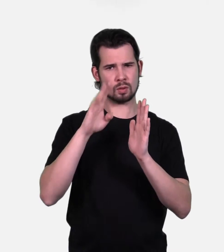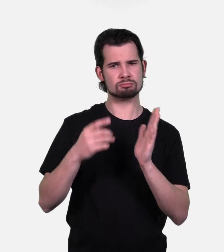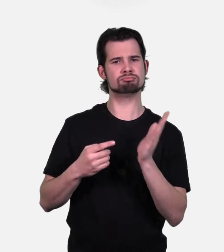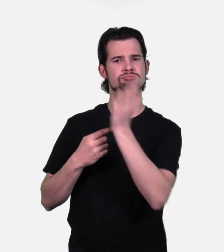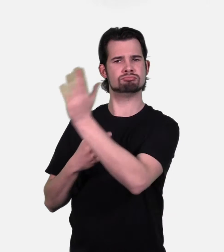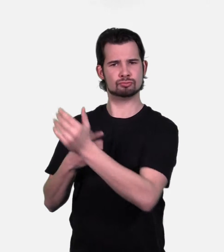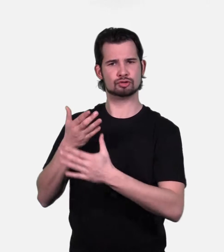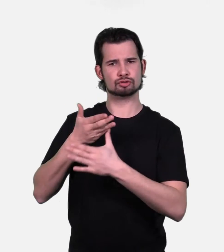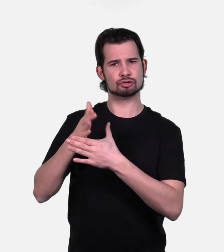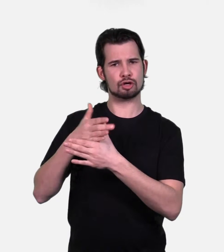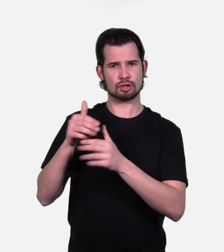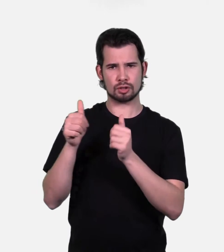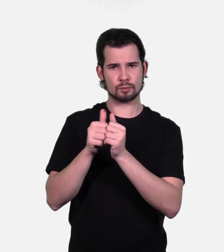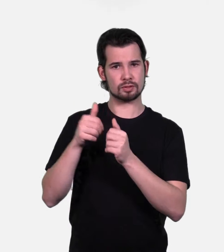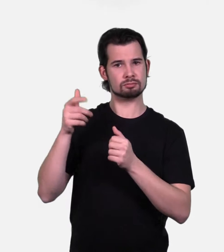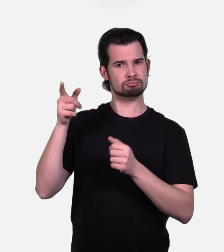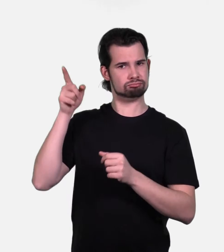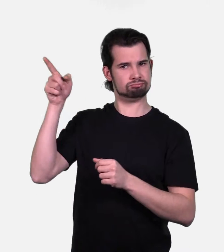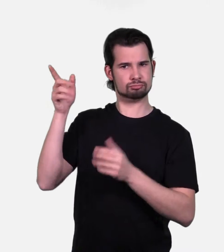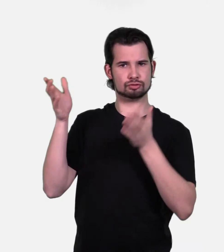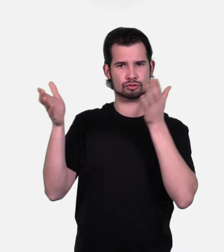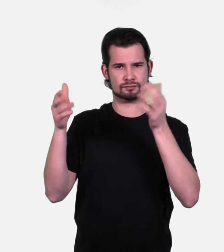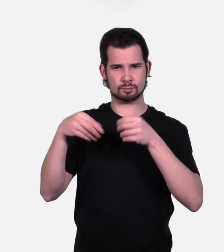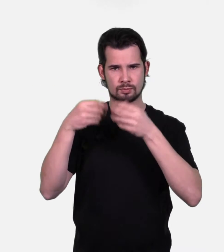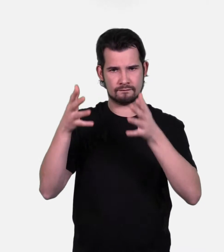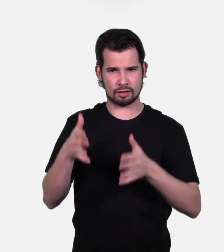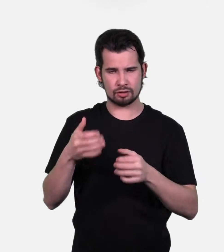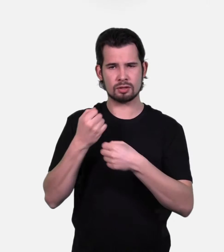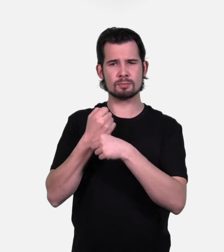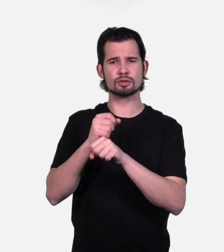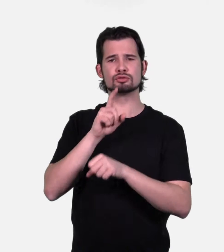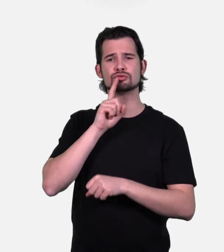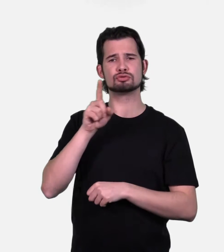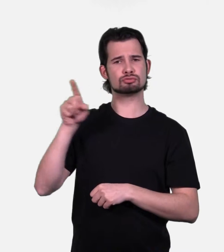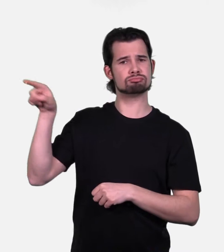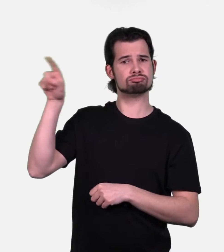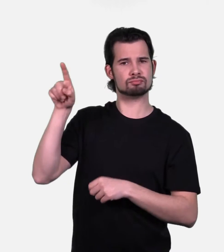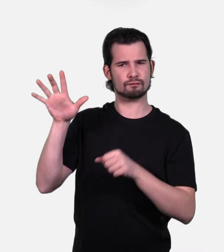to ensure that it is fully aware of the issues that you would like addressed.